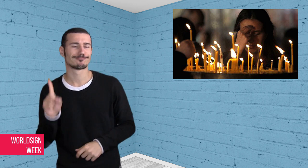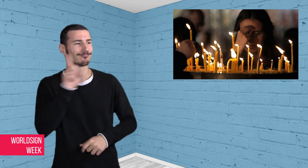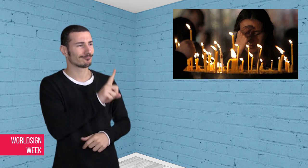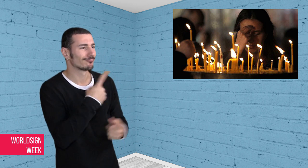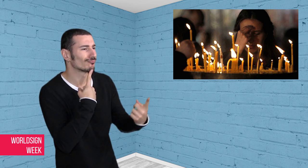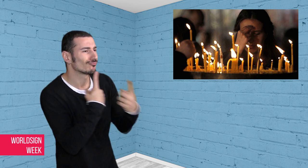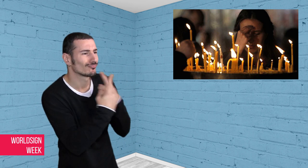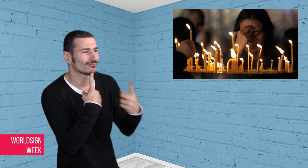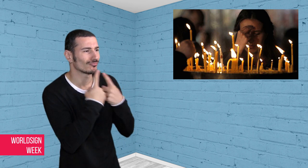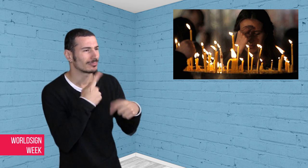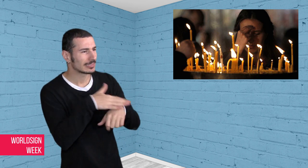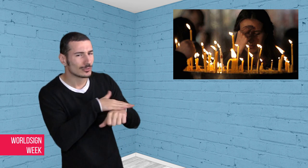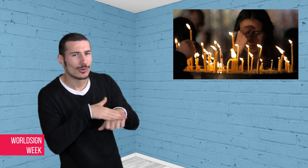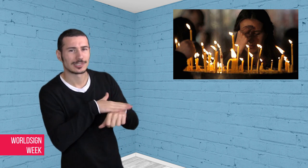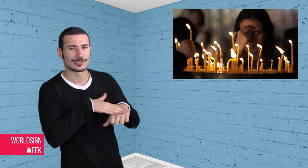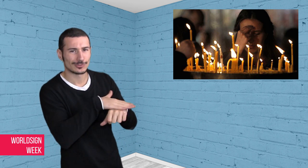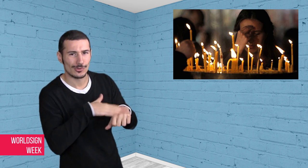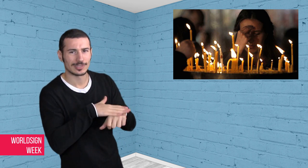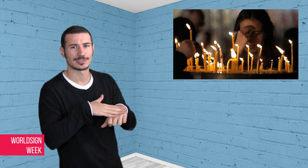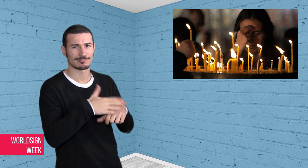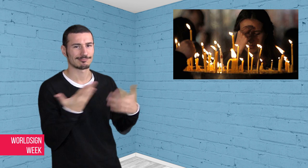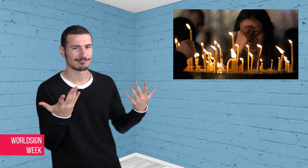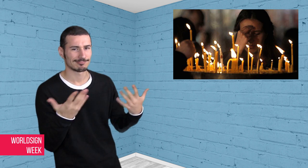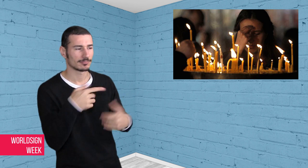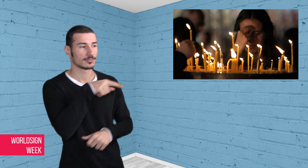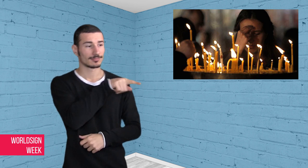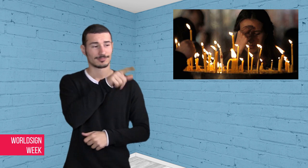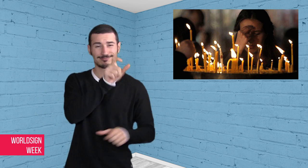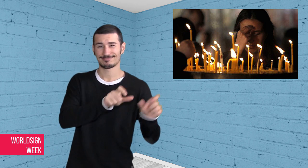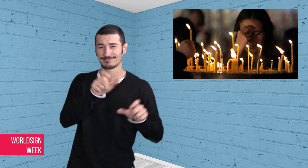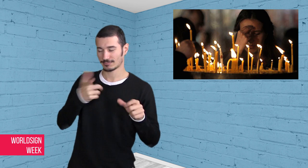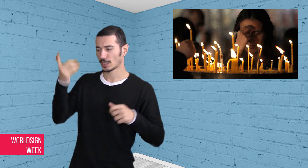local priests and receive forgiveness.